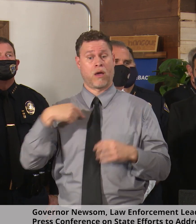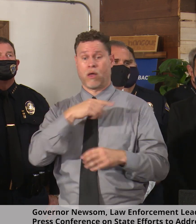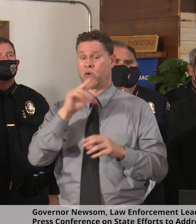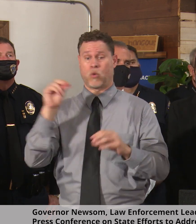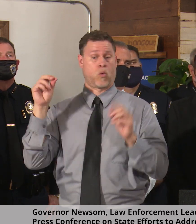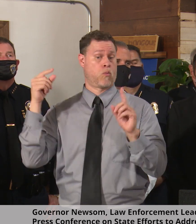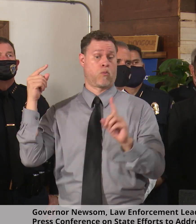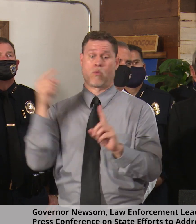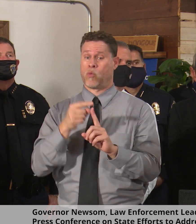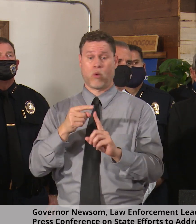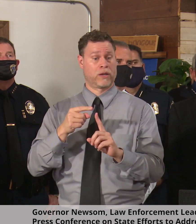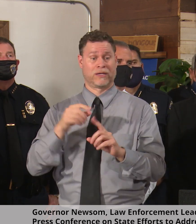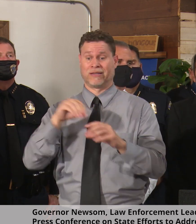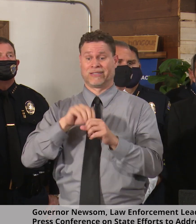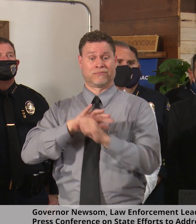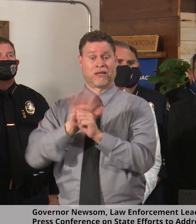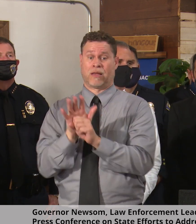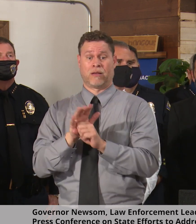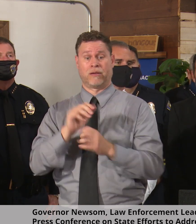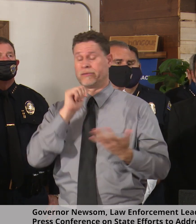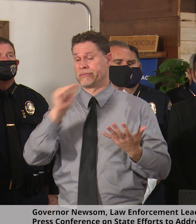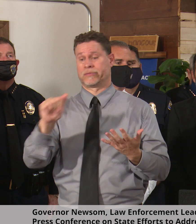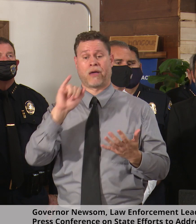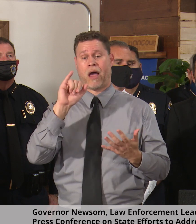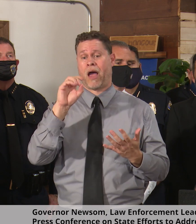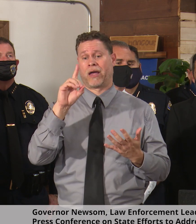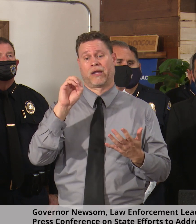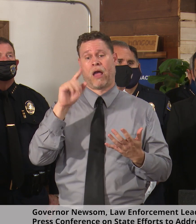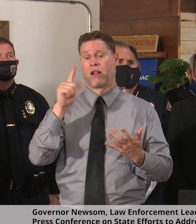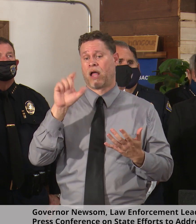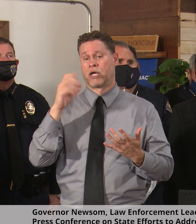in this pandemic have we been ideological or open argument, interested in evidence so we've